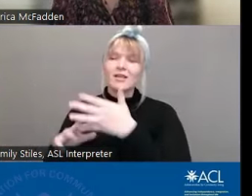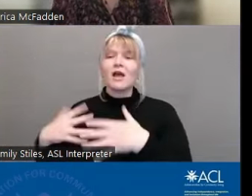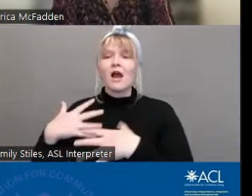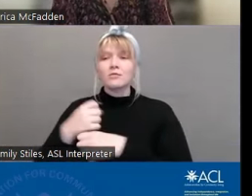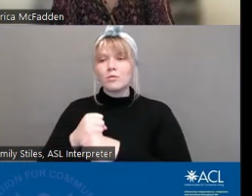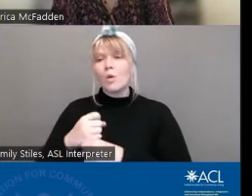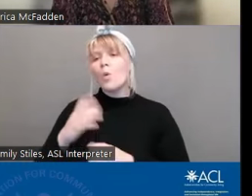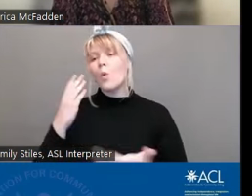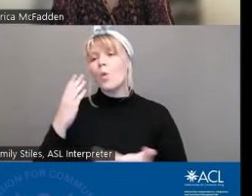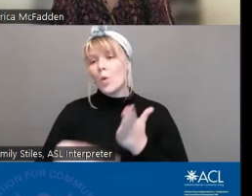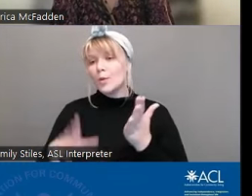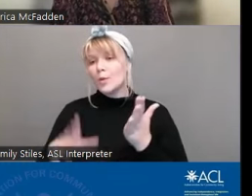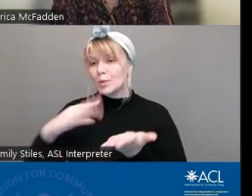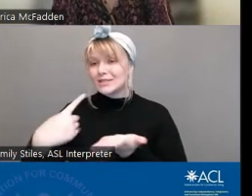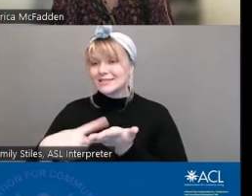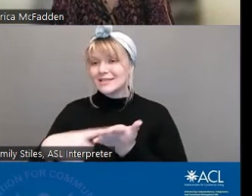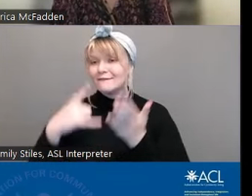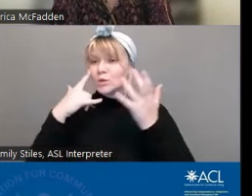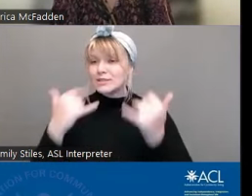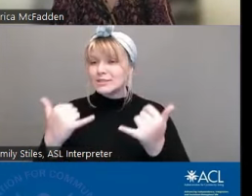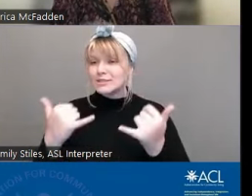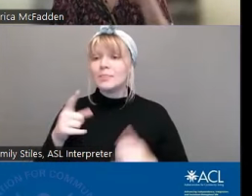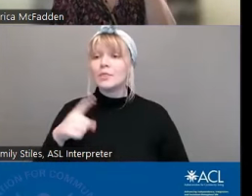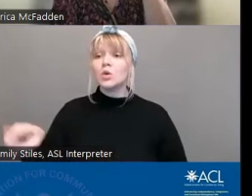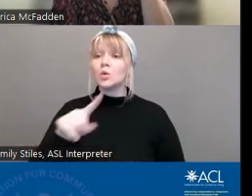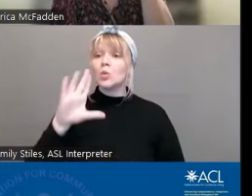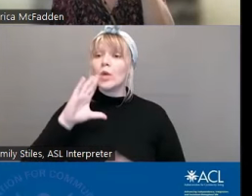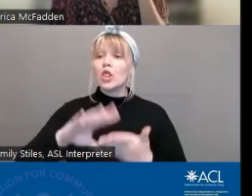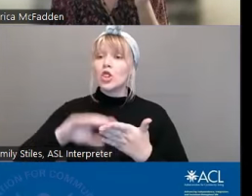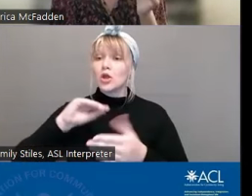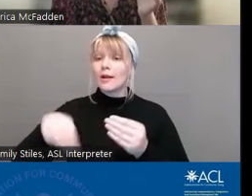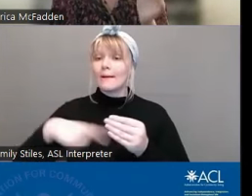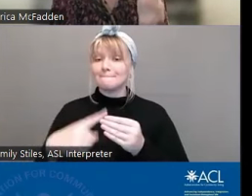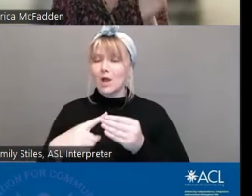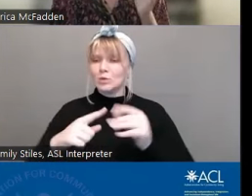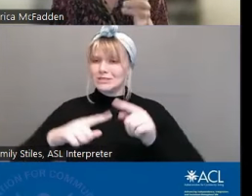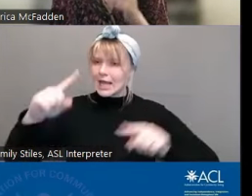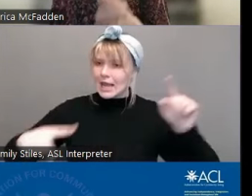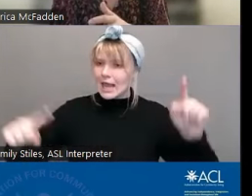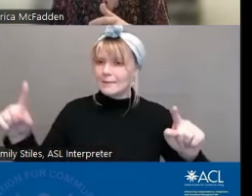We will be learning about dynamic and responsive partnerships between our Centers for Independent